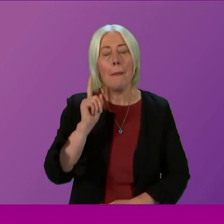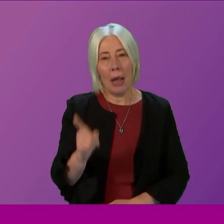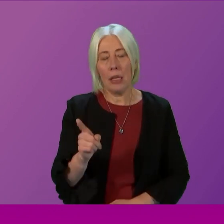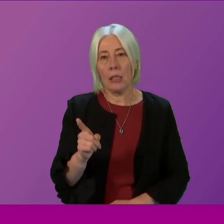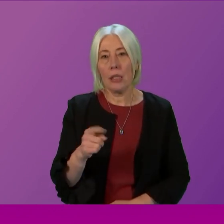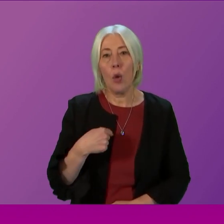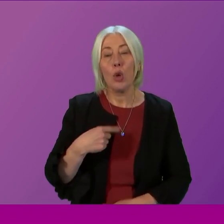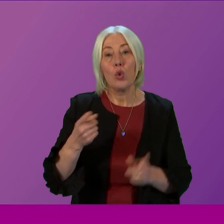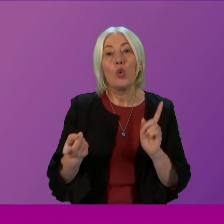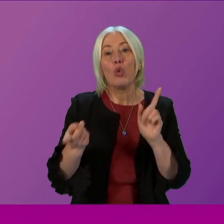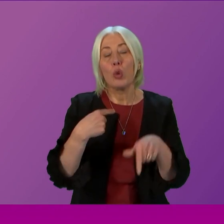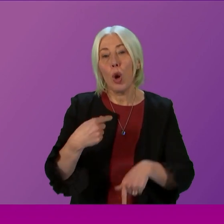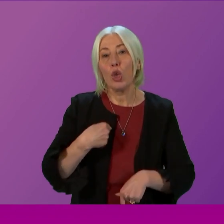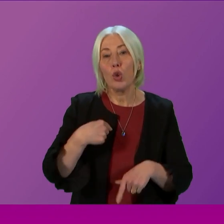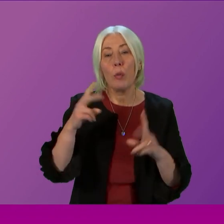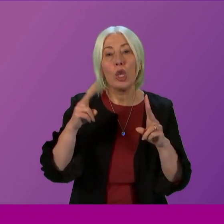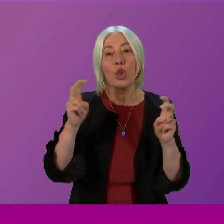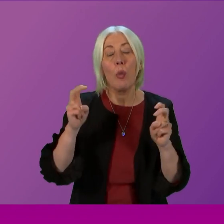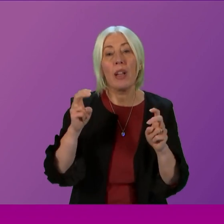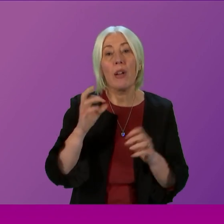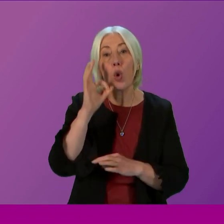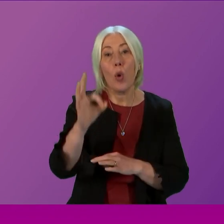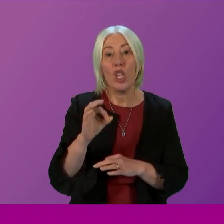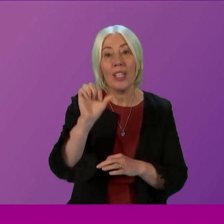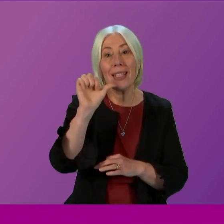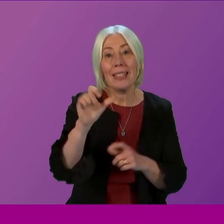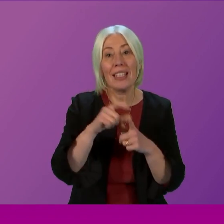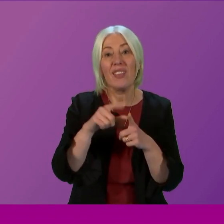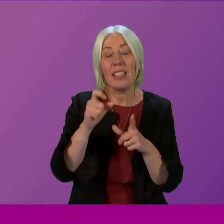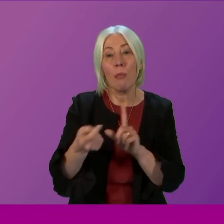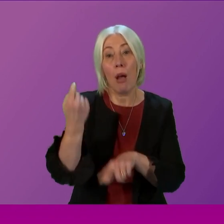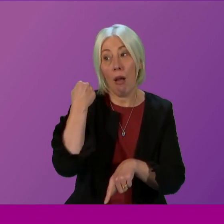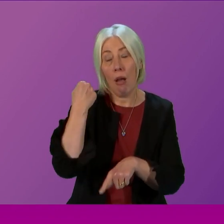In response to my topical question on 6 September last year, the Minister for Business,